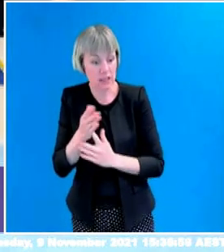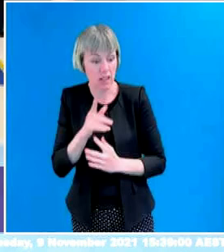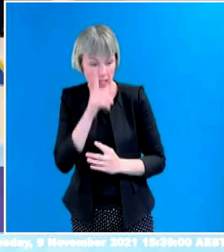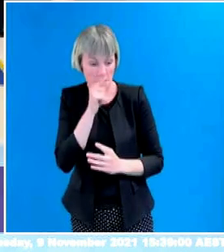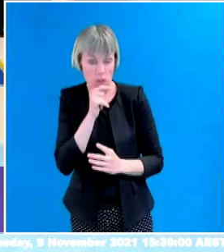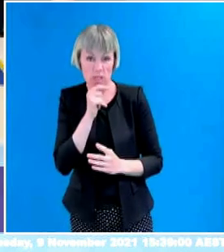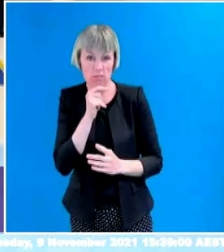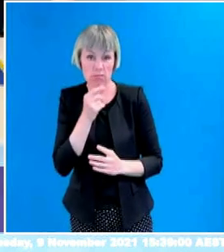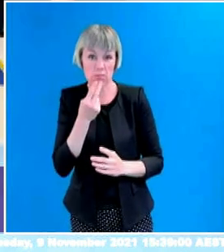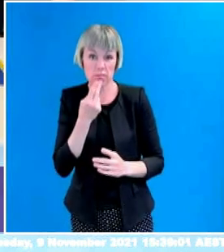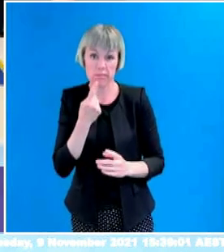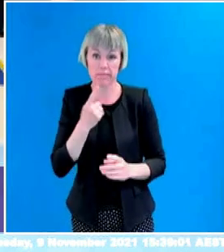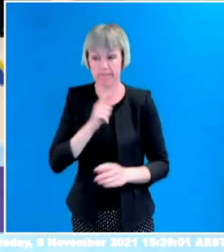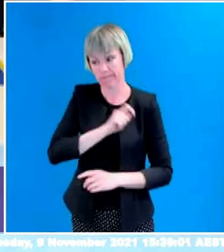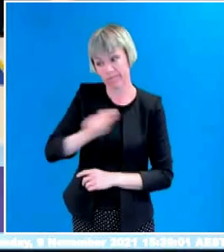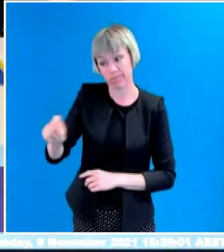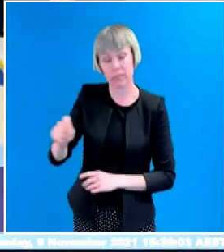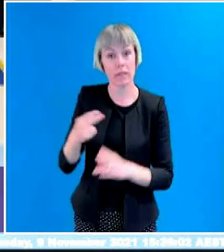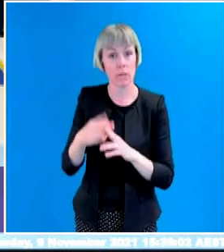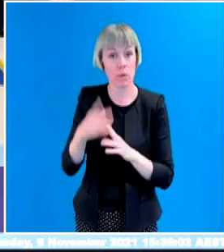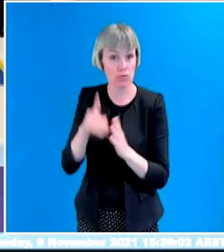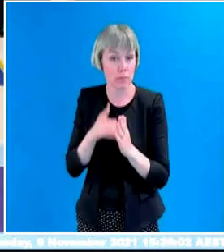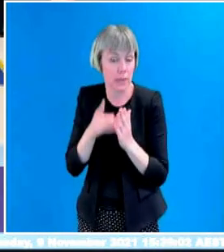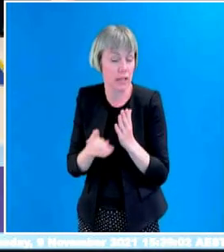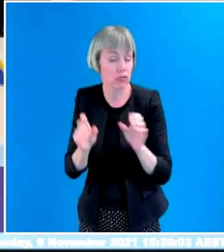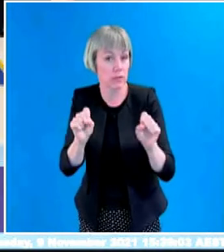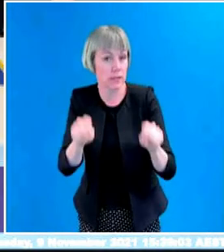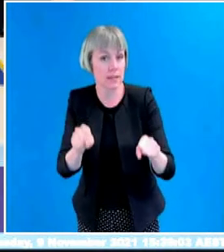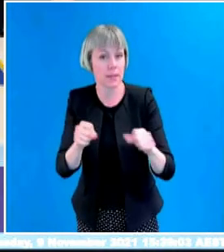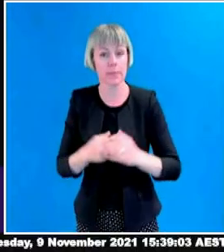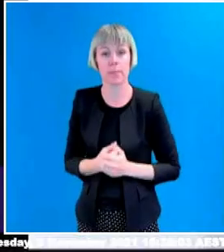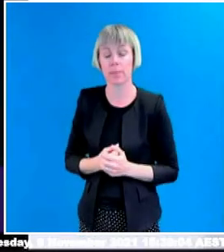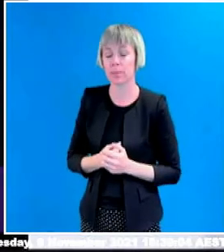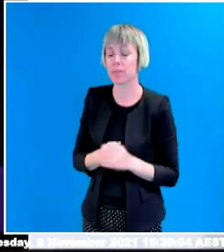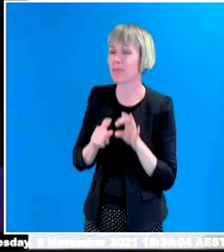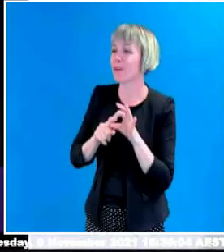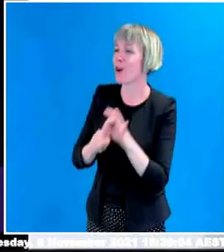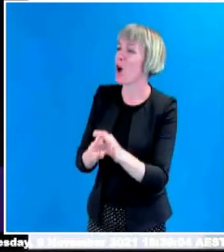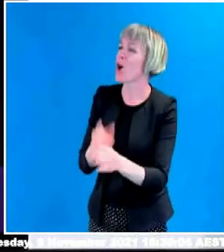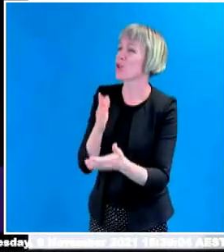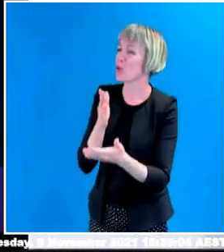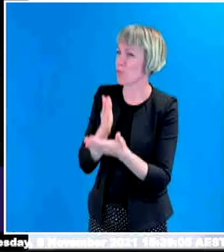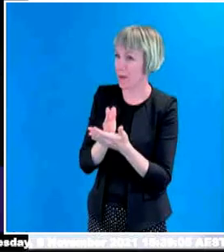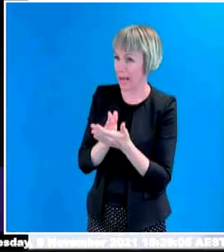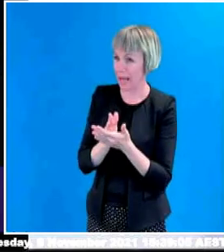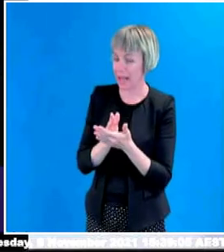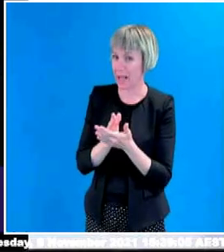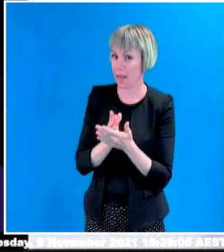Part of the question really turns on how the courts might interpret these definitions.